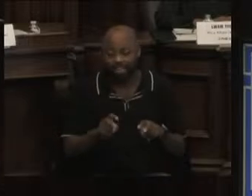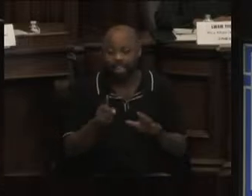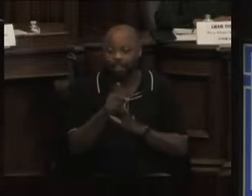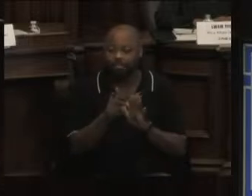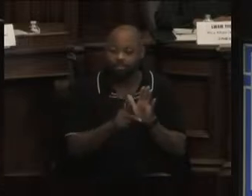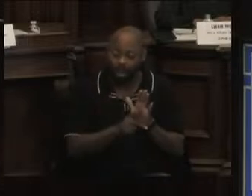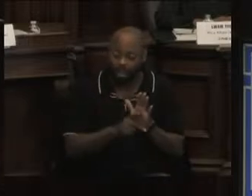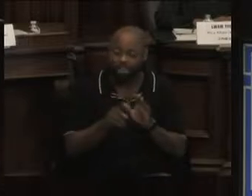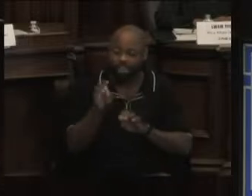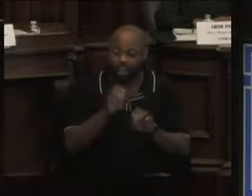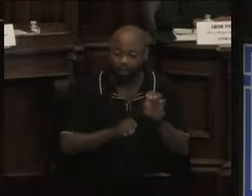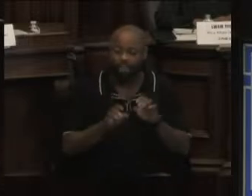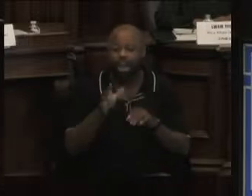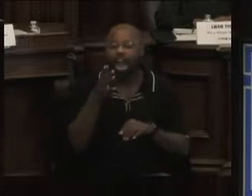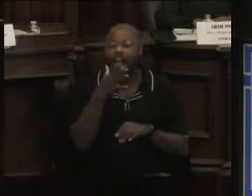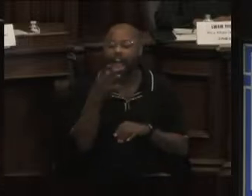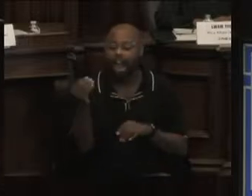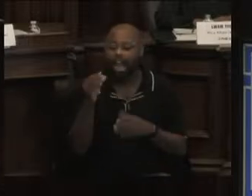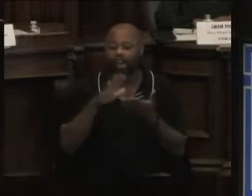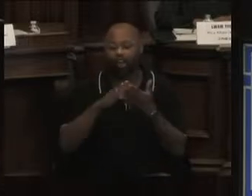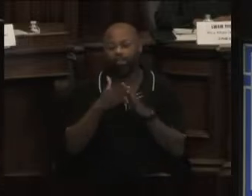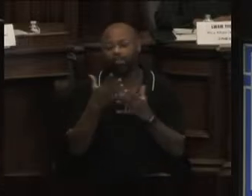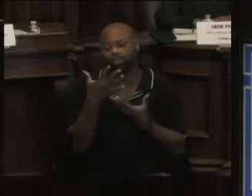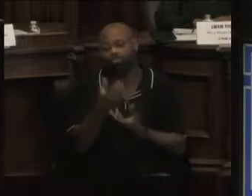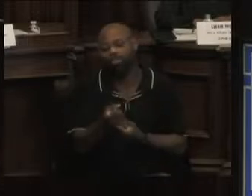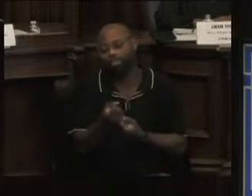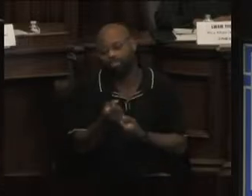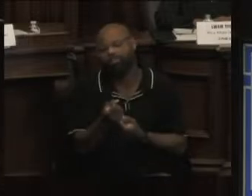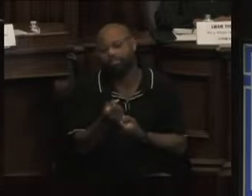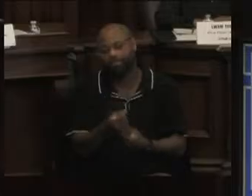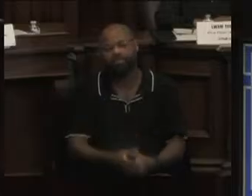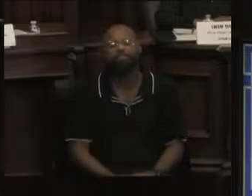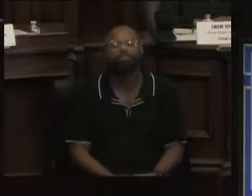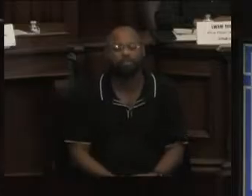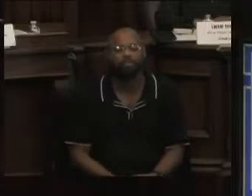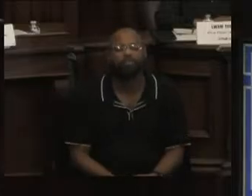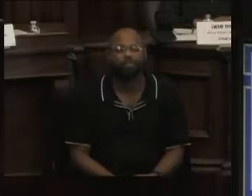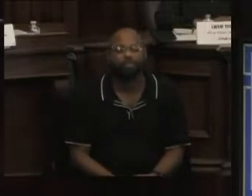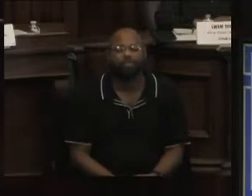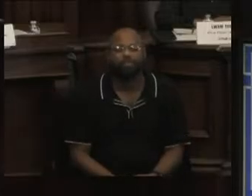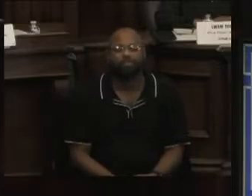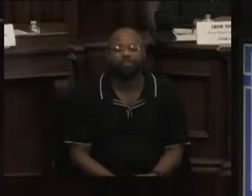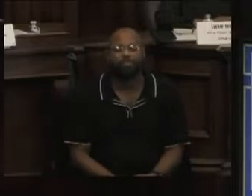systems reform, data analysis,